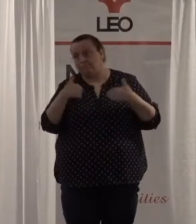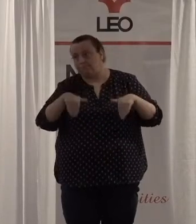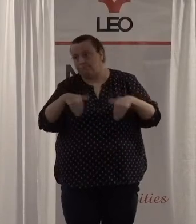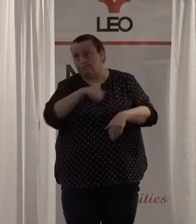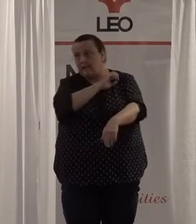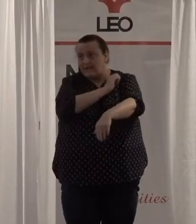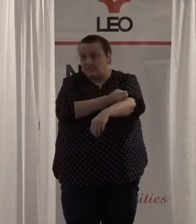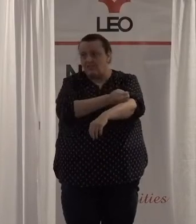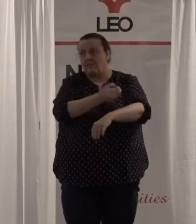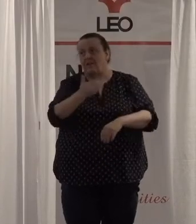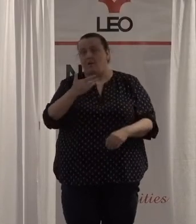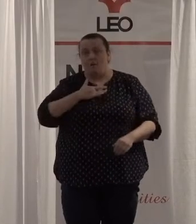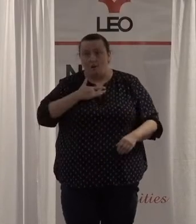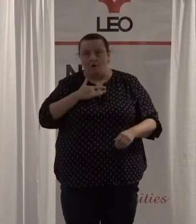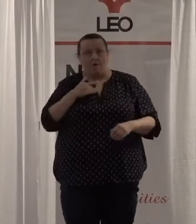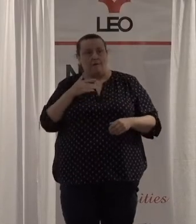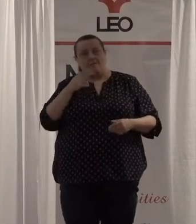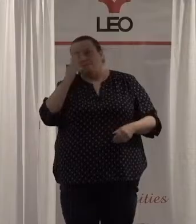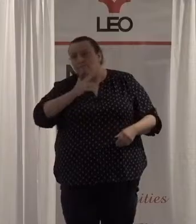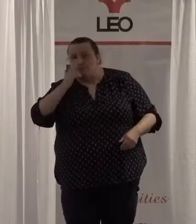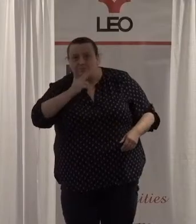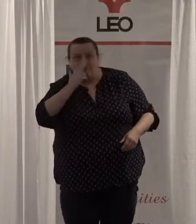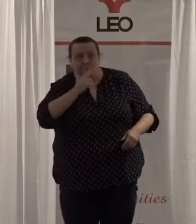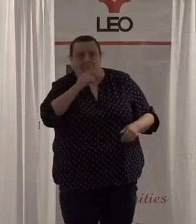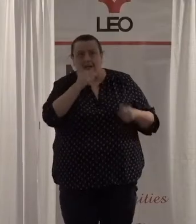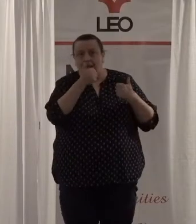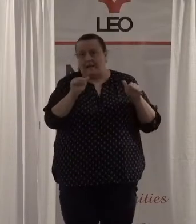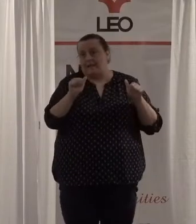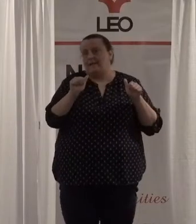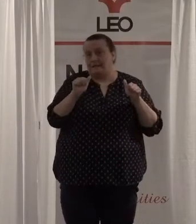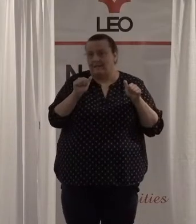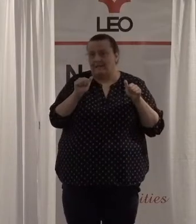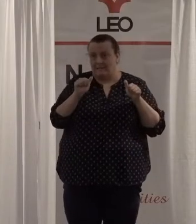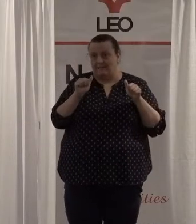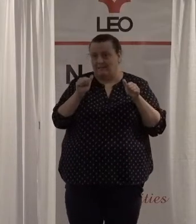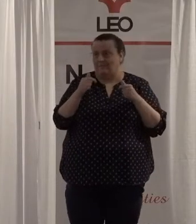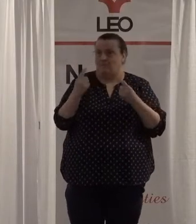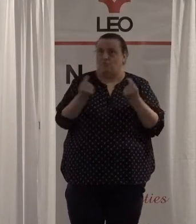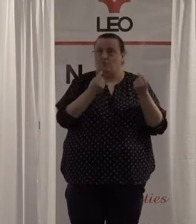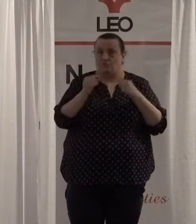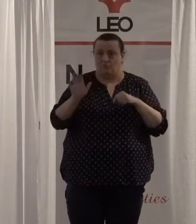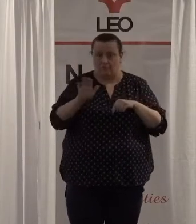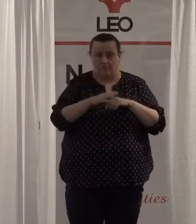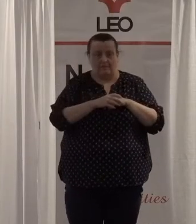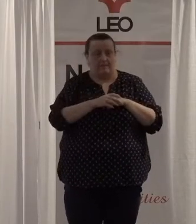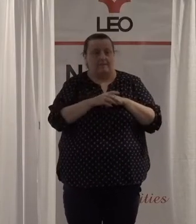TO EVERYTHING HE DOES. HE'S HONOURED TO REPRESENT TEAM NOVA SCOTIA IN BADMINTON